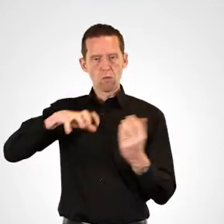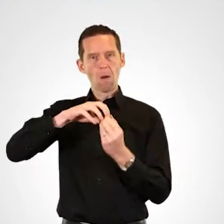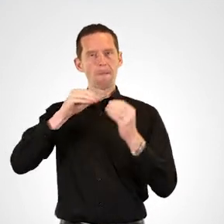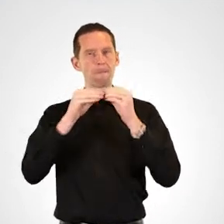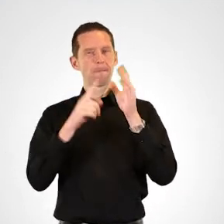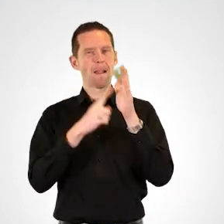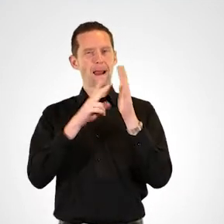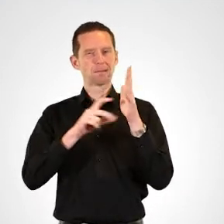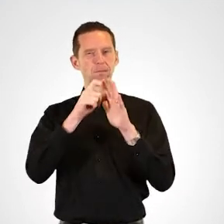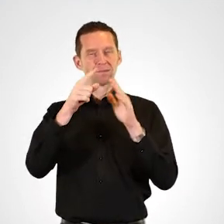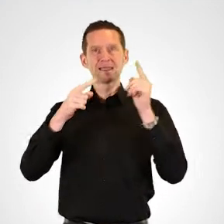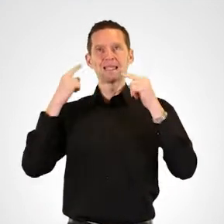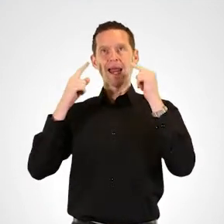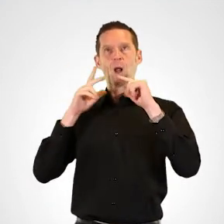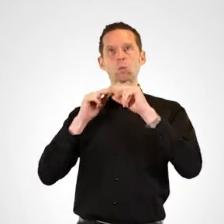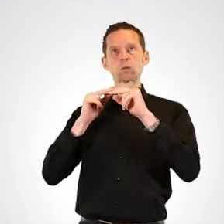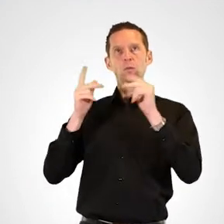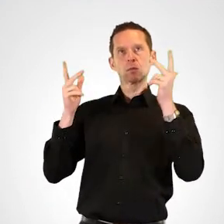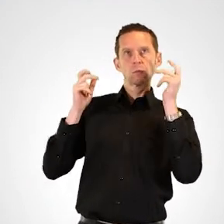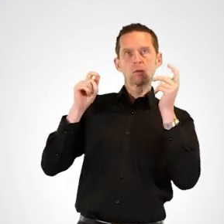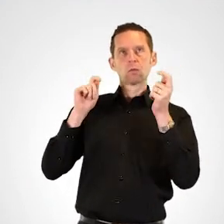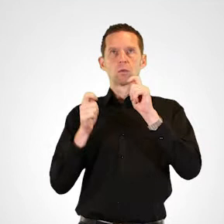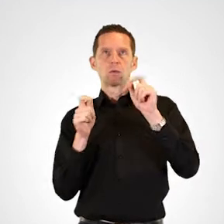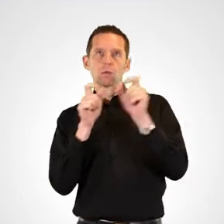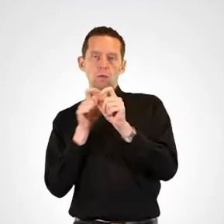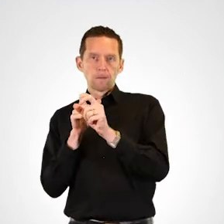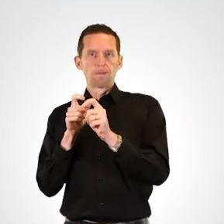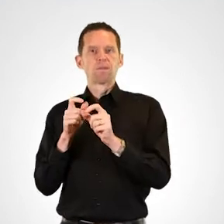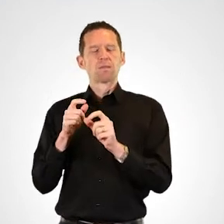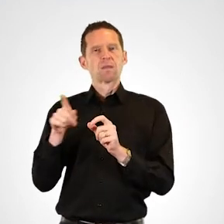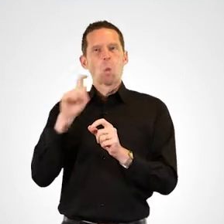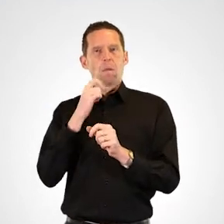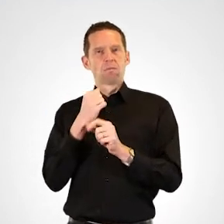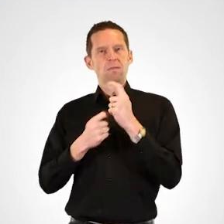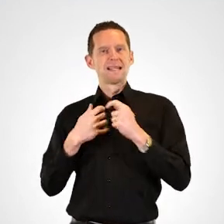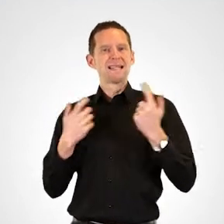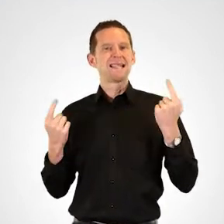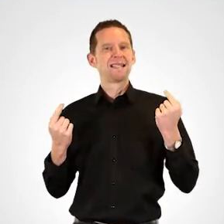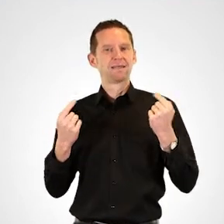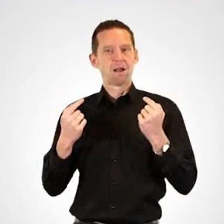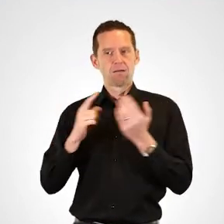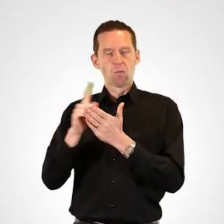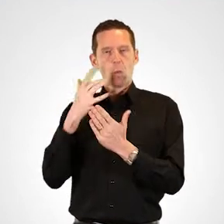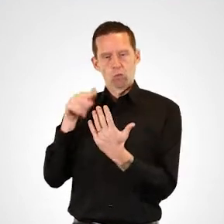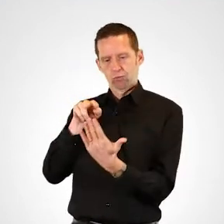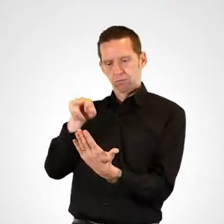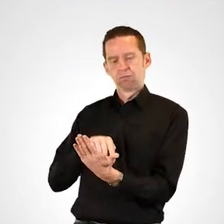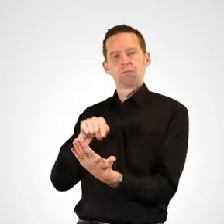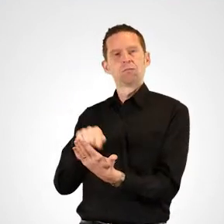And if you can blend sounds through the air in games and such, it's going to be much easier to do it when there's print involved.